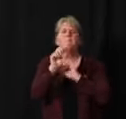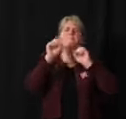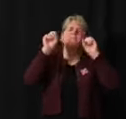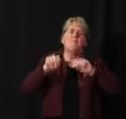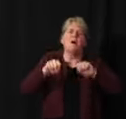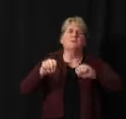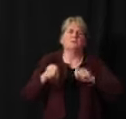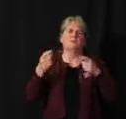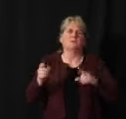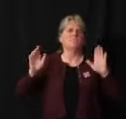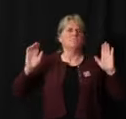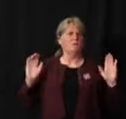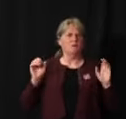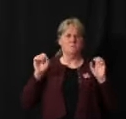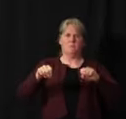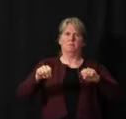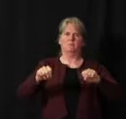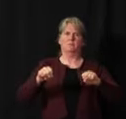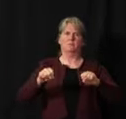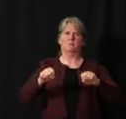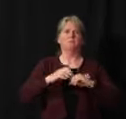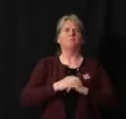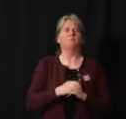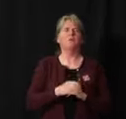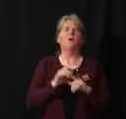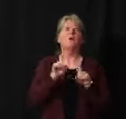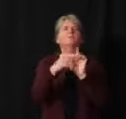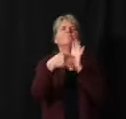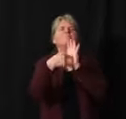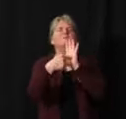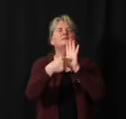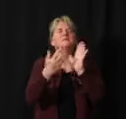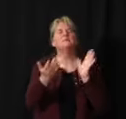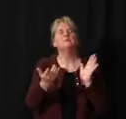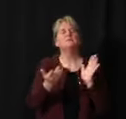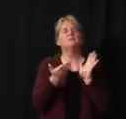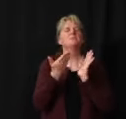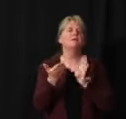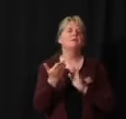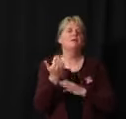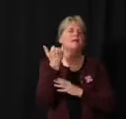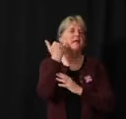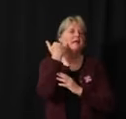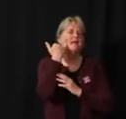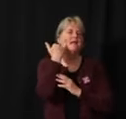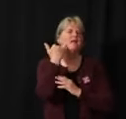happen in different scenarios. They enable us to see for example what may have happened